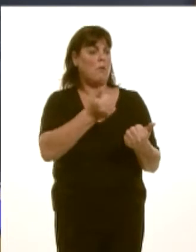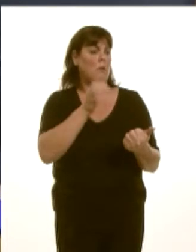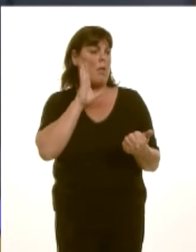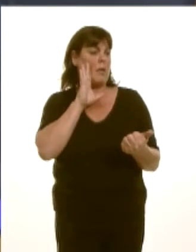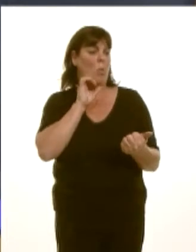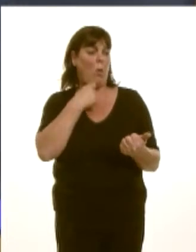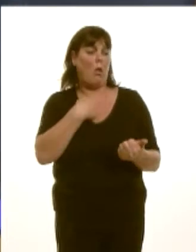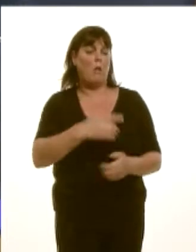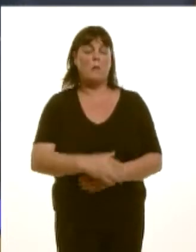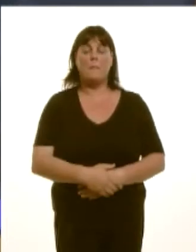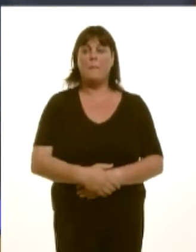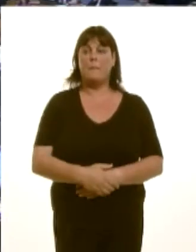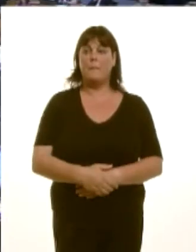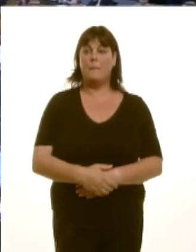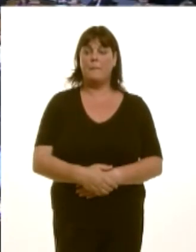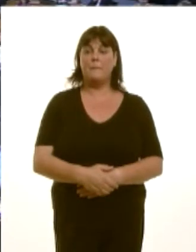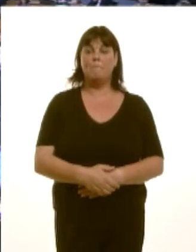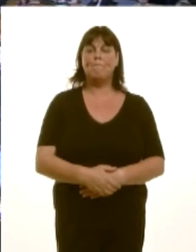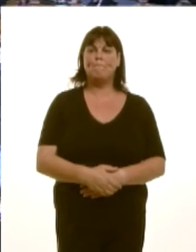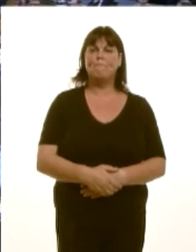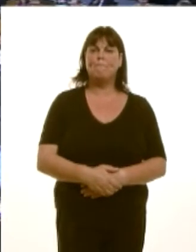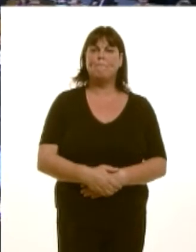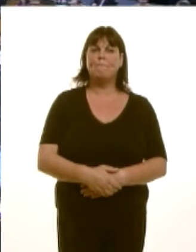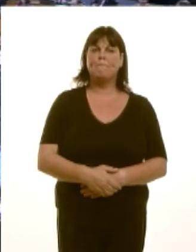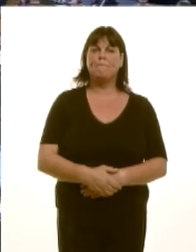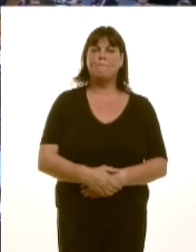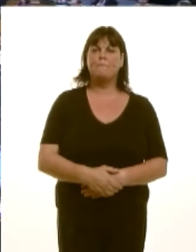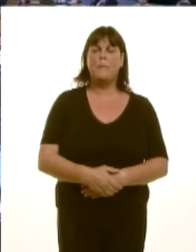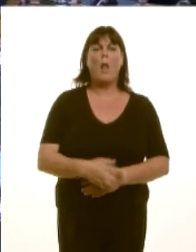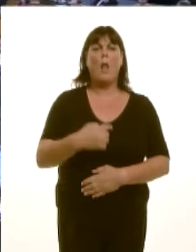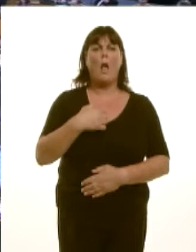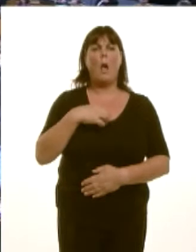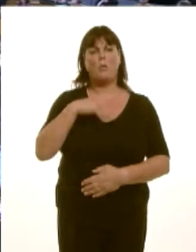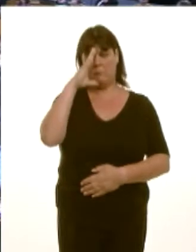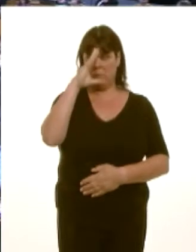Darren Millar: I would like to put on record my support for the post of a disability commissioner.